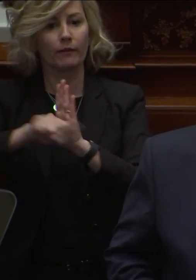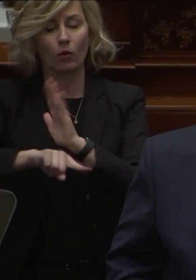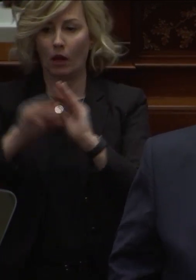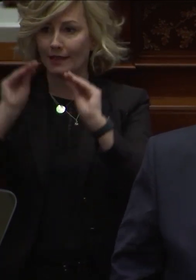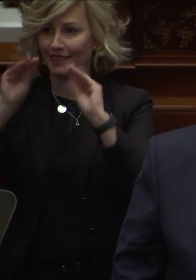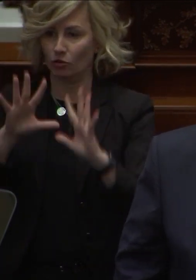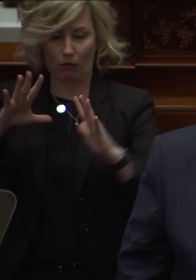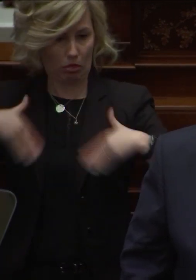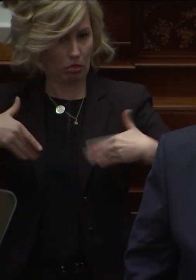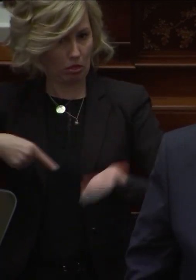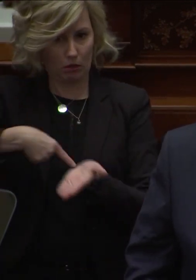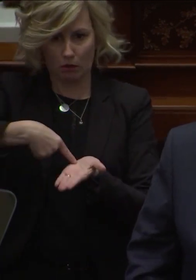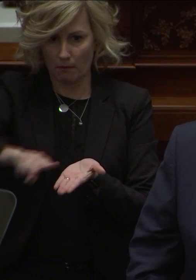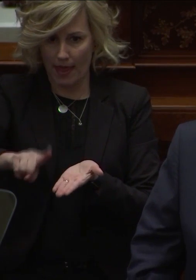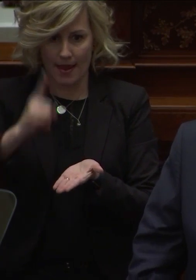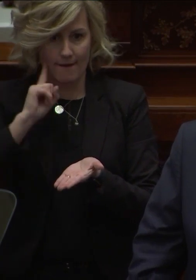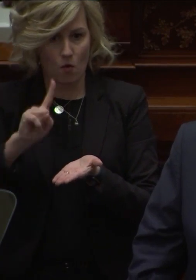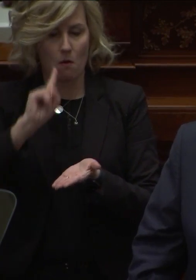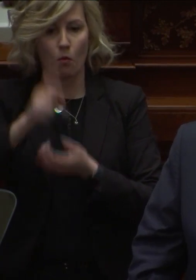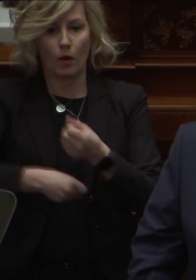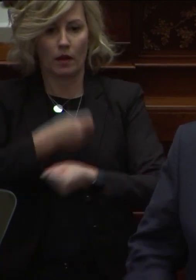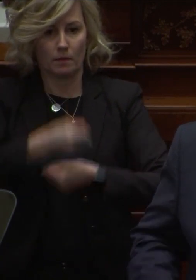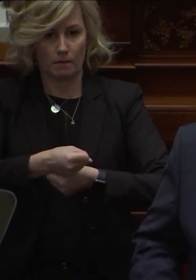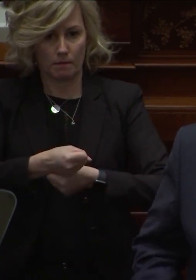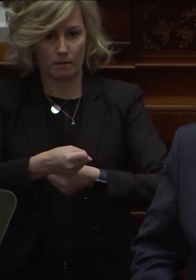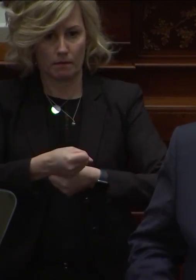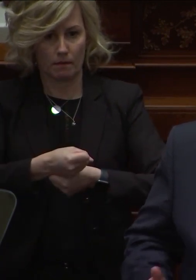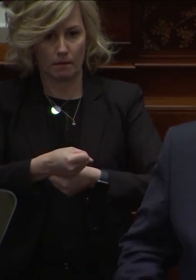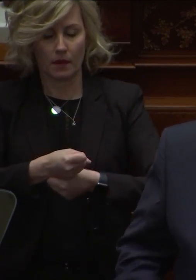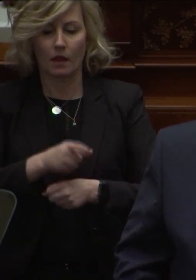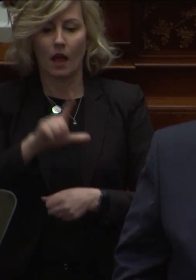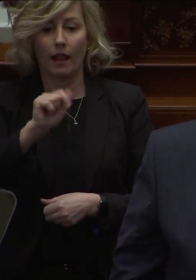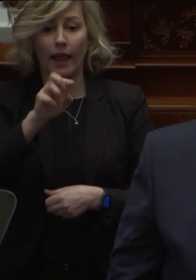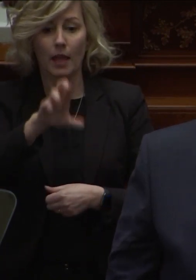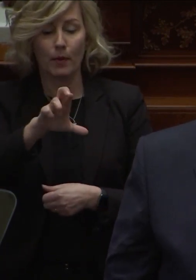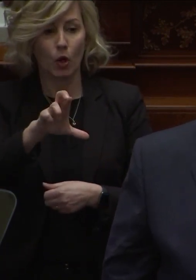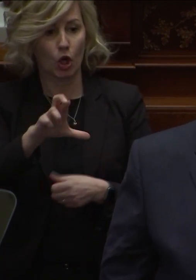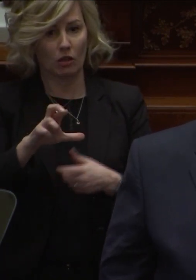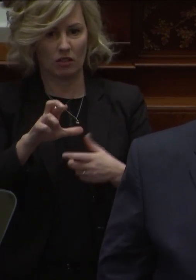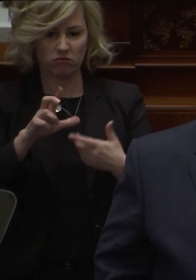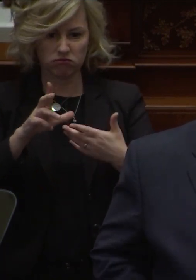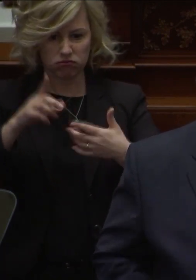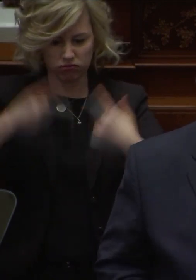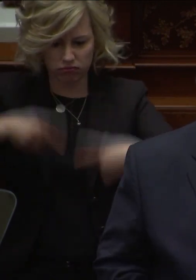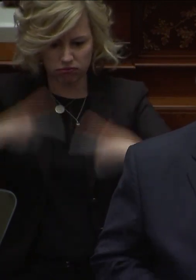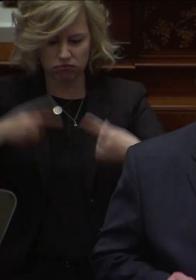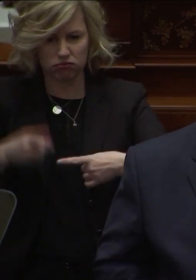HUNGRY WORKERS WERE MARCHING ON SPRINGFIELD. TEACHERS HAD NOT RECEIVED A